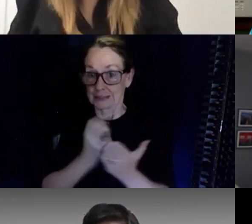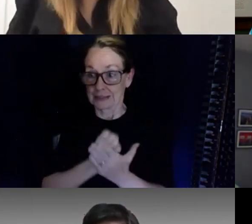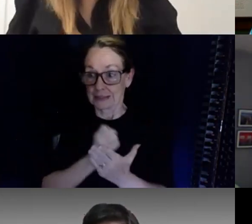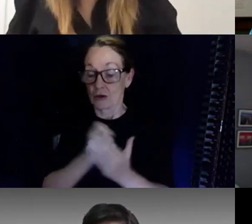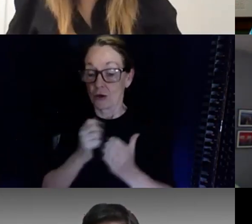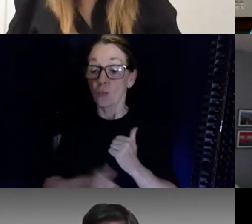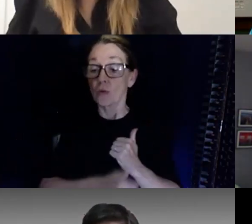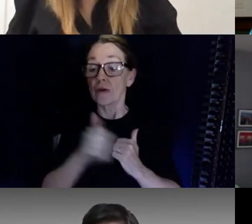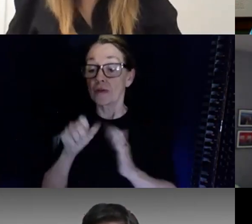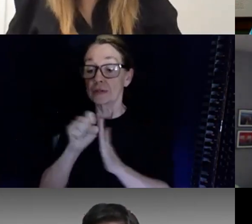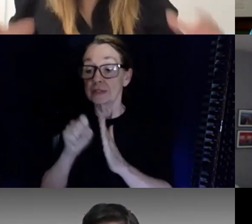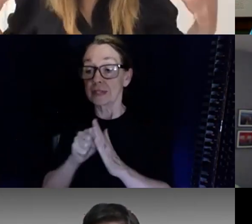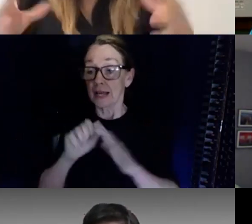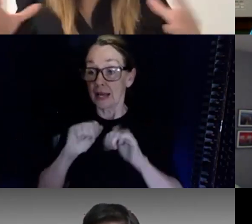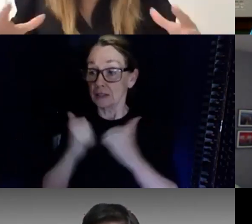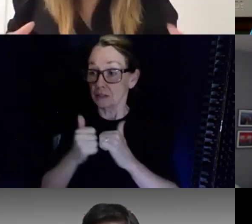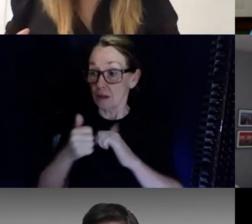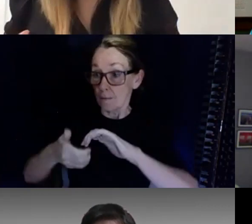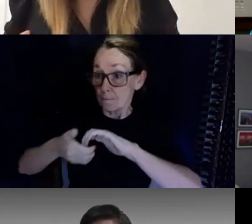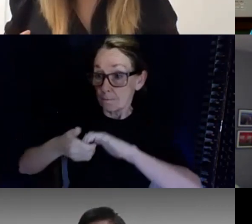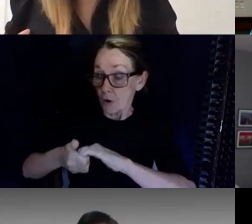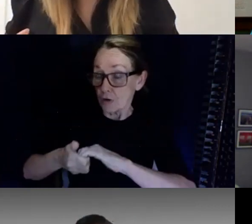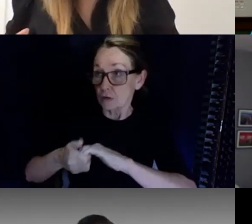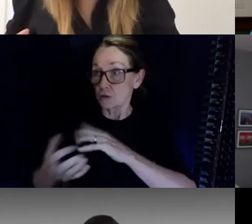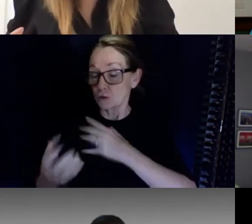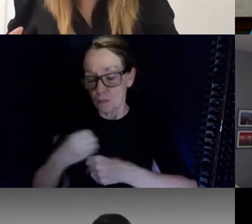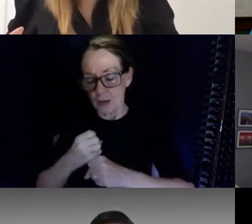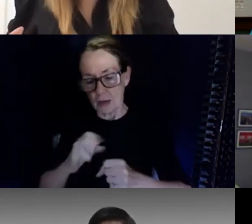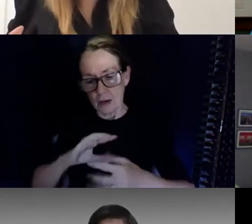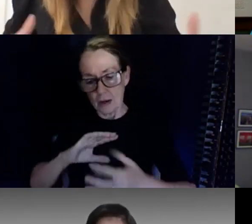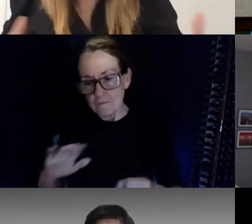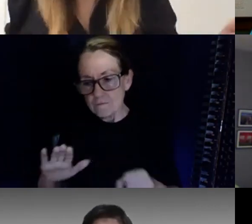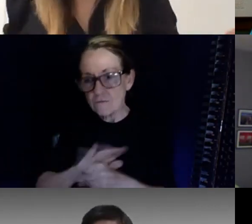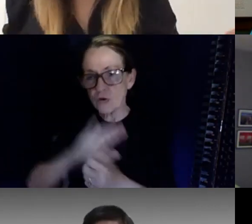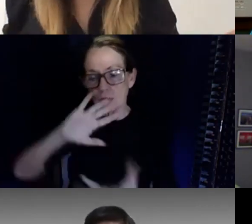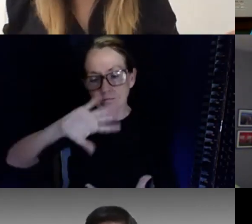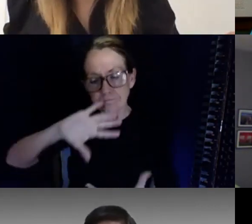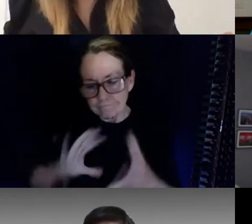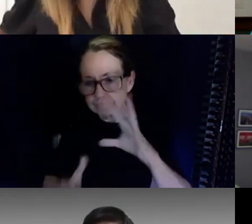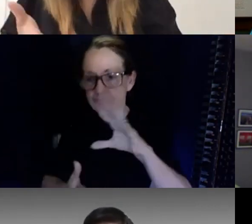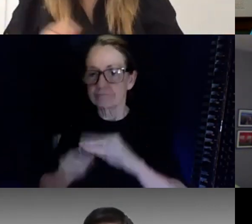AND WE'RE USING ALL OF OUR RESOURCES THAT ARE AVAILABLE TO US ON THIS COMMITTEE.